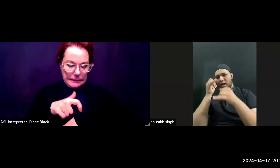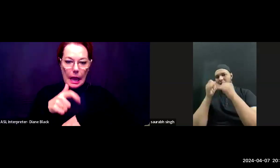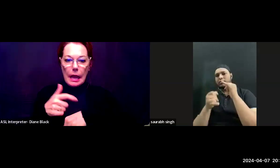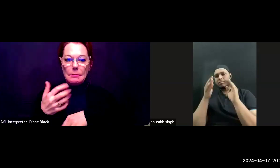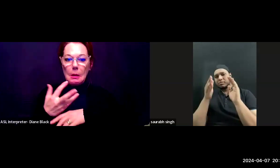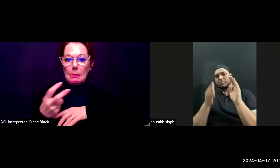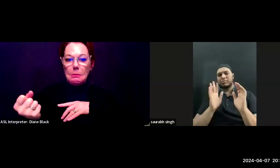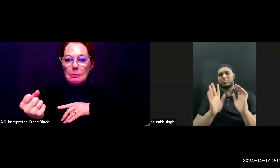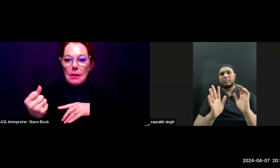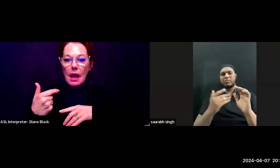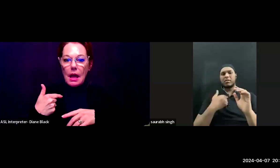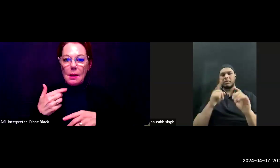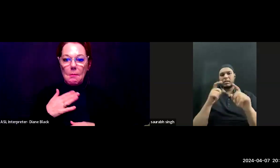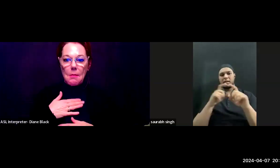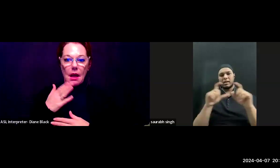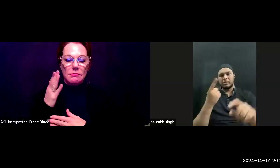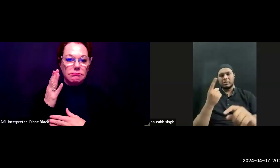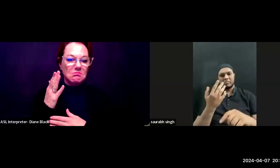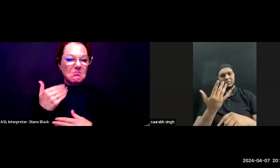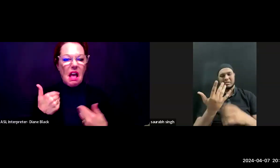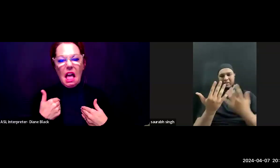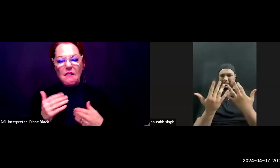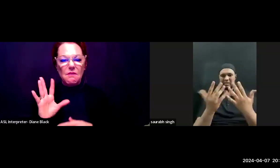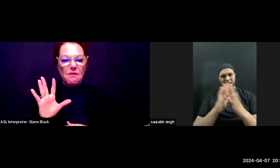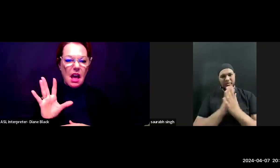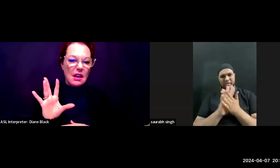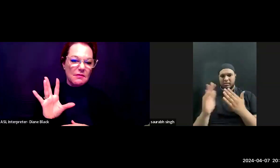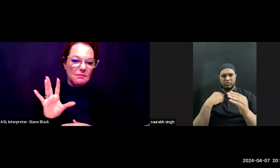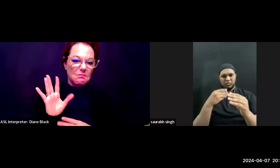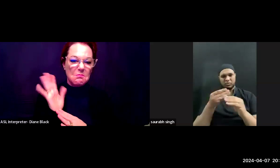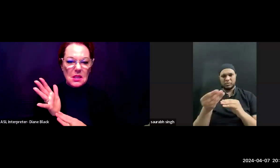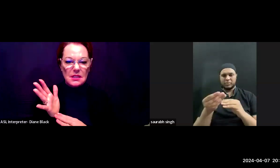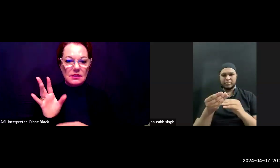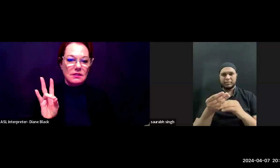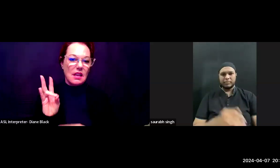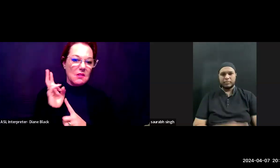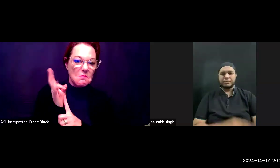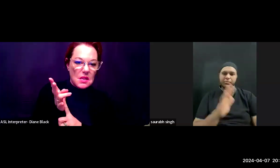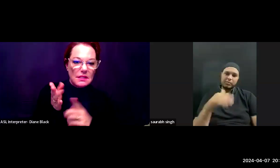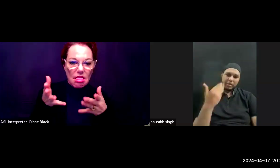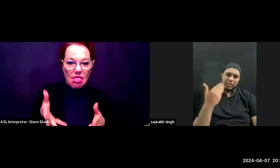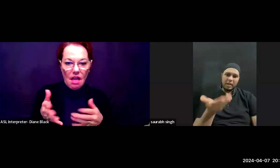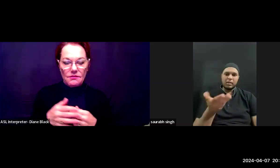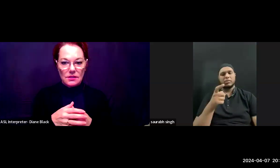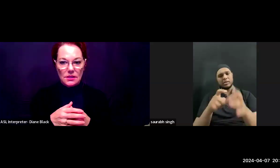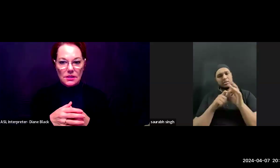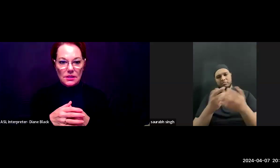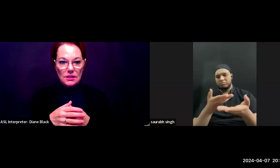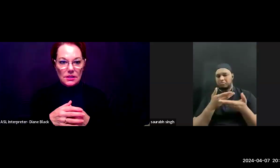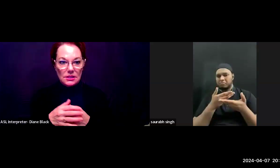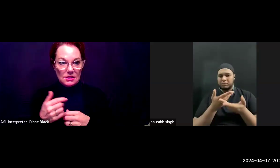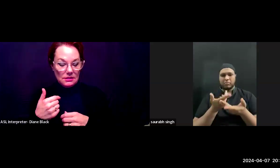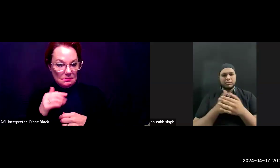I will complete hopefully another 5 seven minutes um and then um shall I talk about that? Or do you